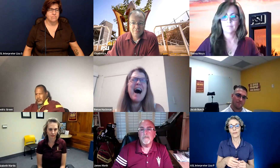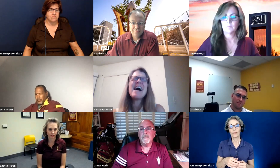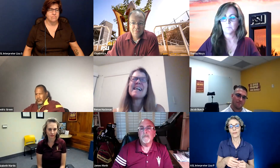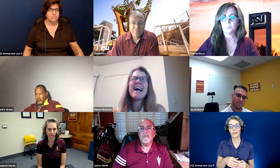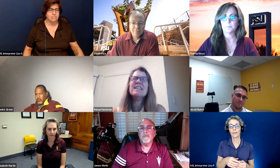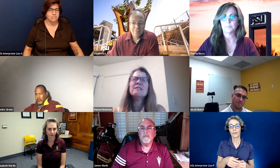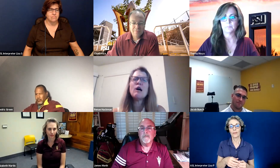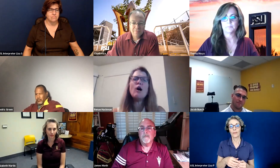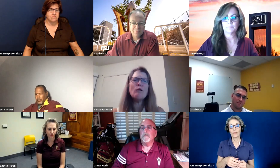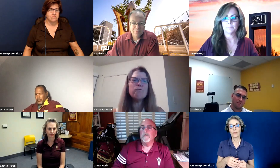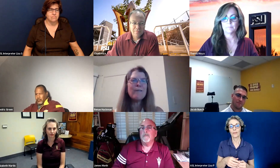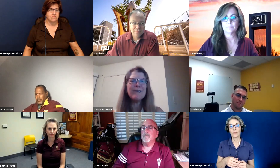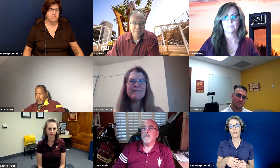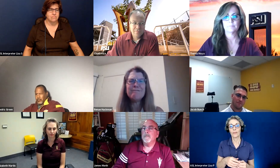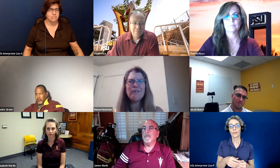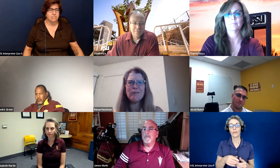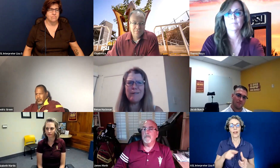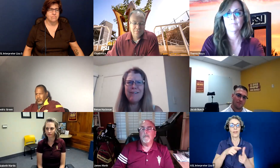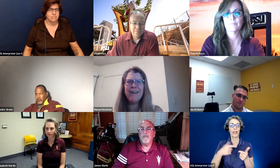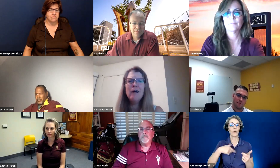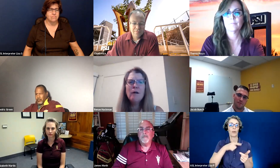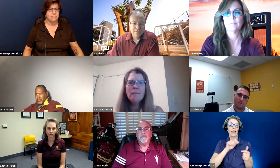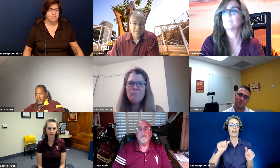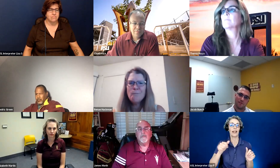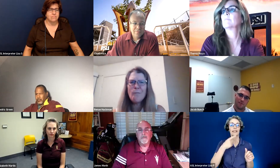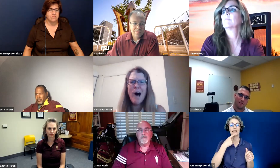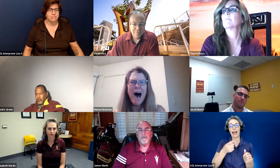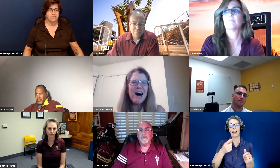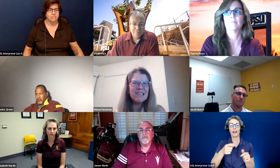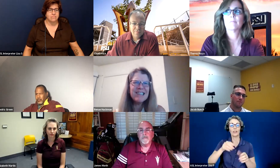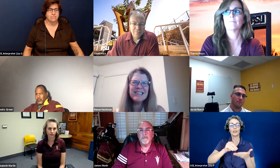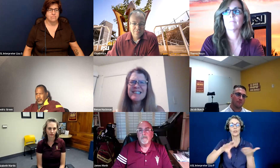and can't open